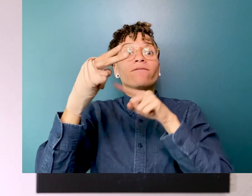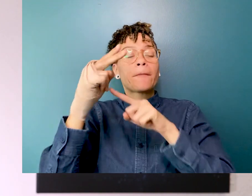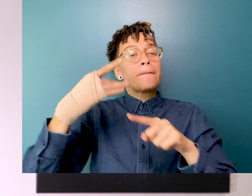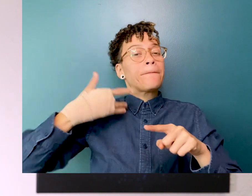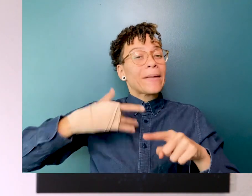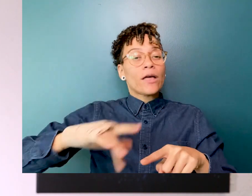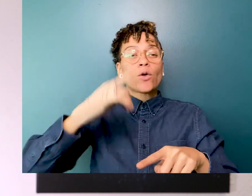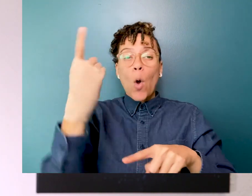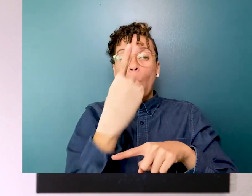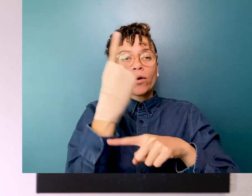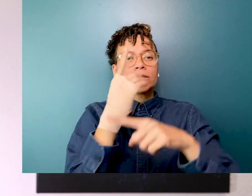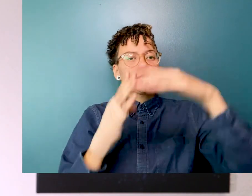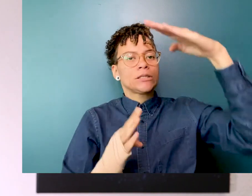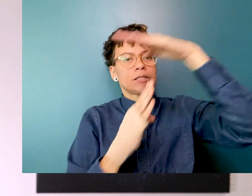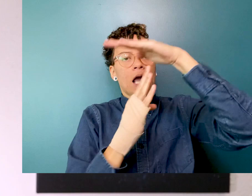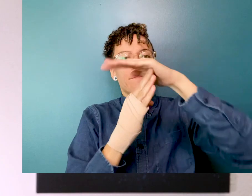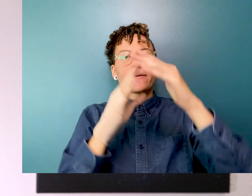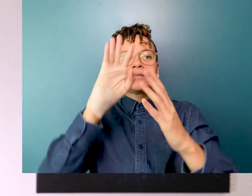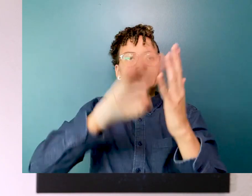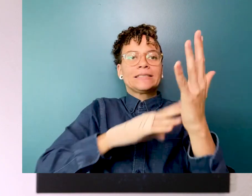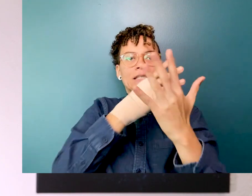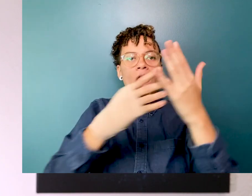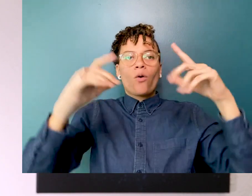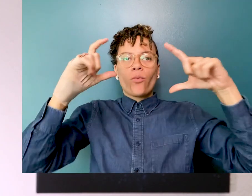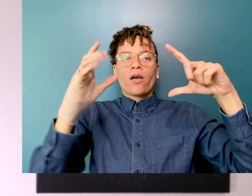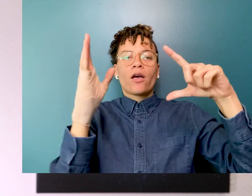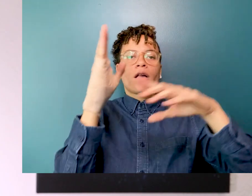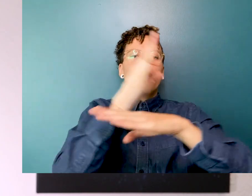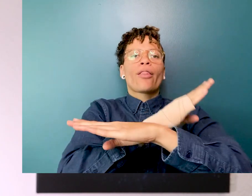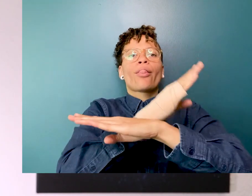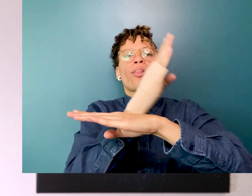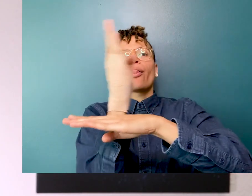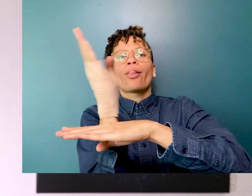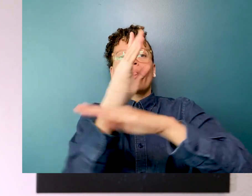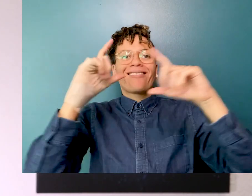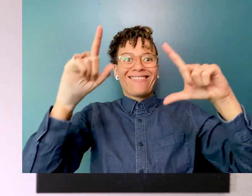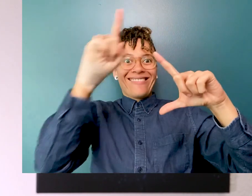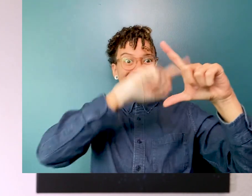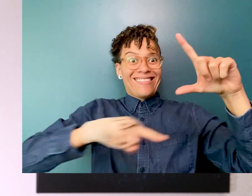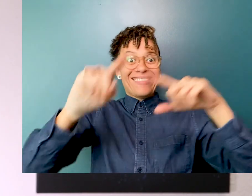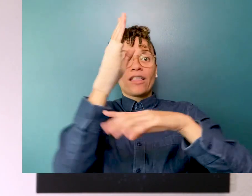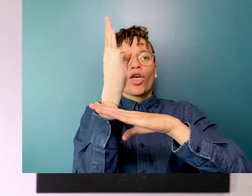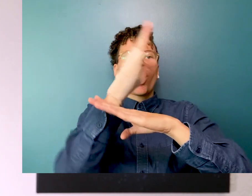In Whole Sign Houses, the degree of the Midheaven, or the Meridian, actually floats around the